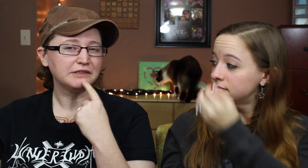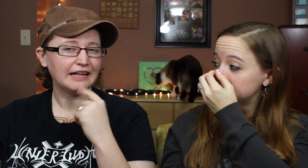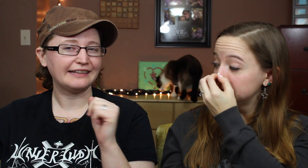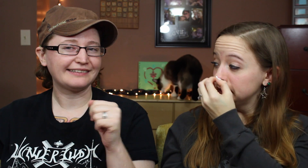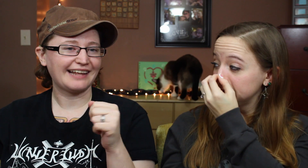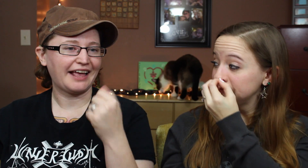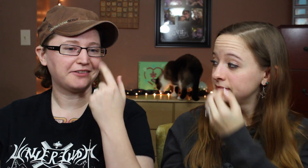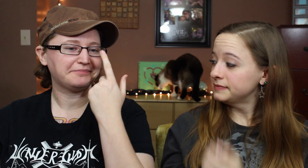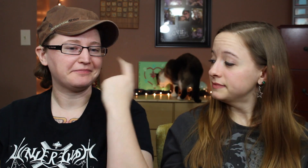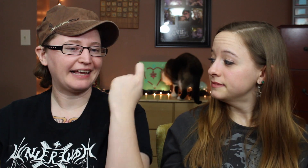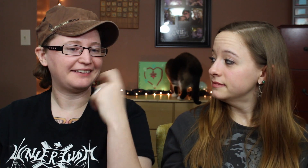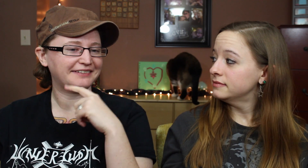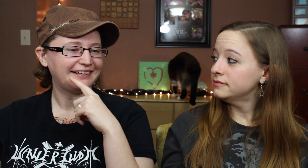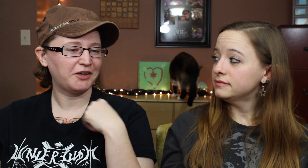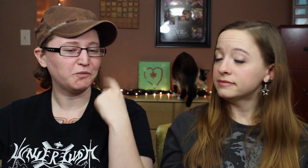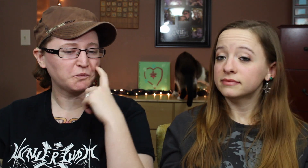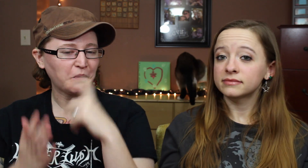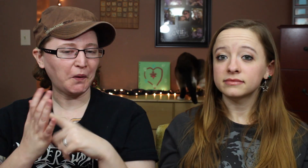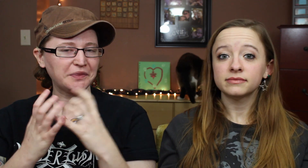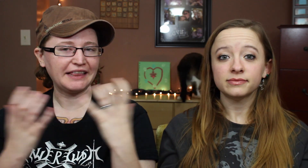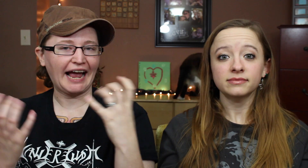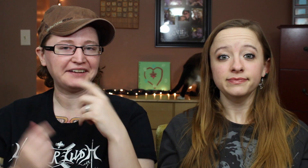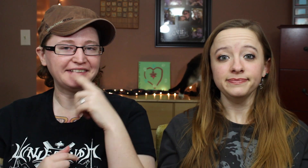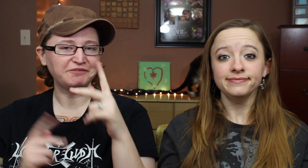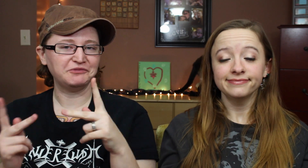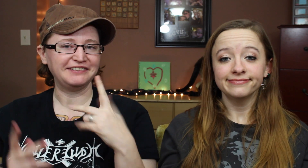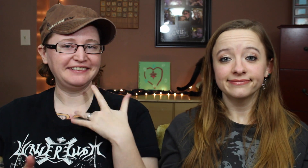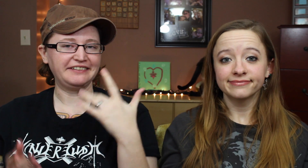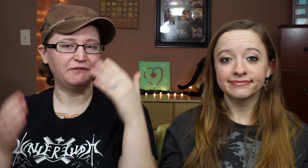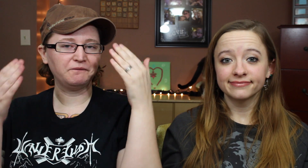and Deaf person. Jenna: Yeah I would say it's different because I noticed that a lot of